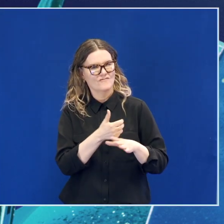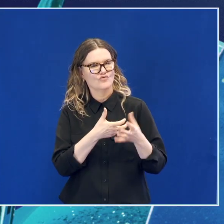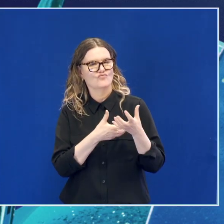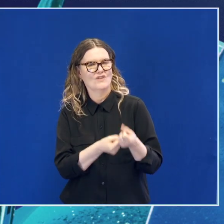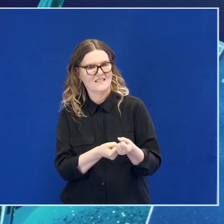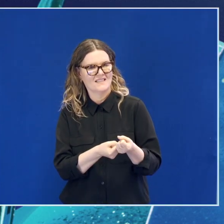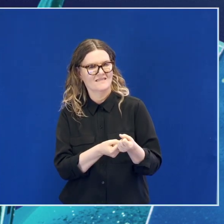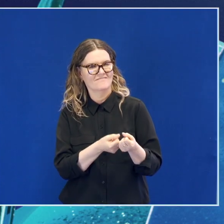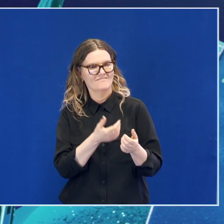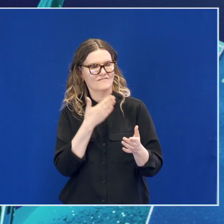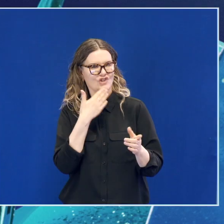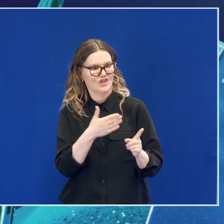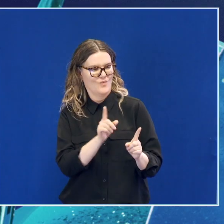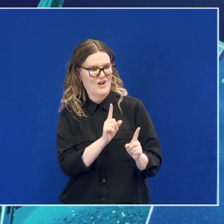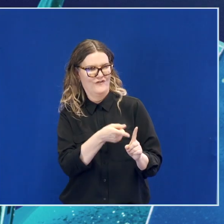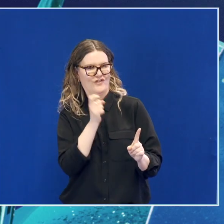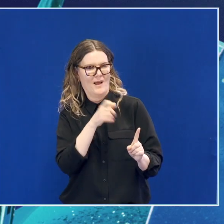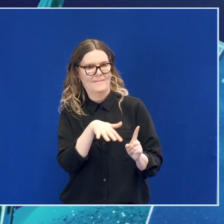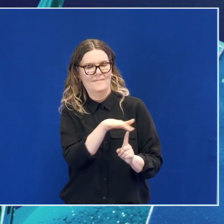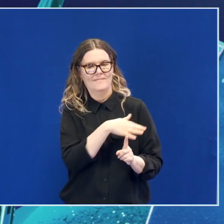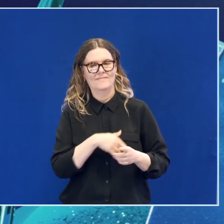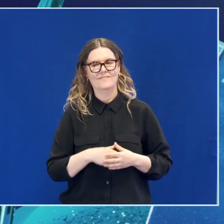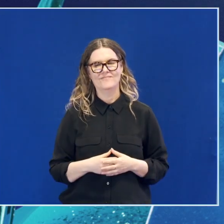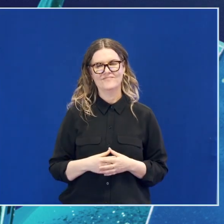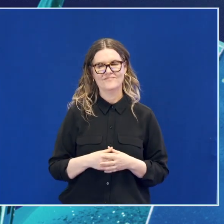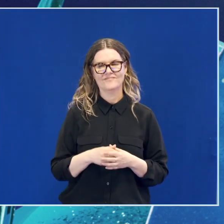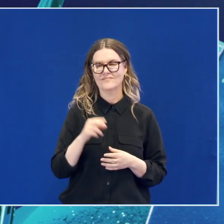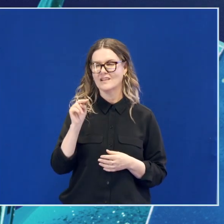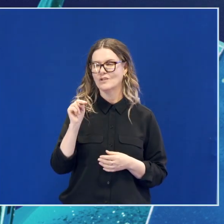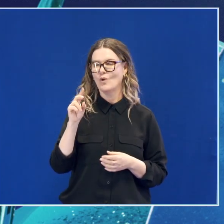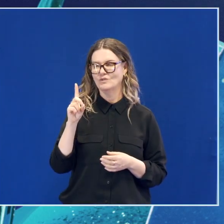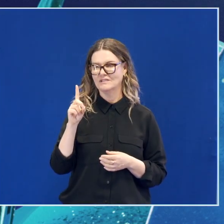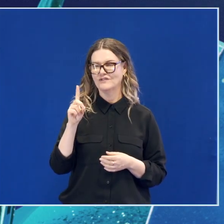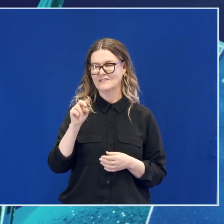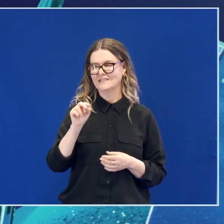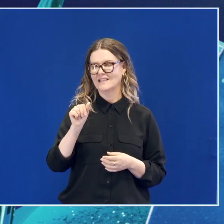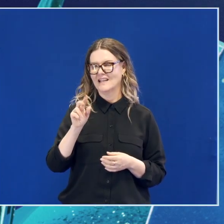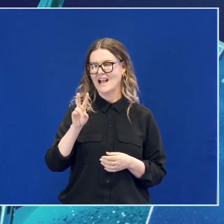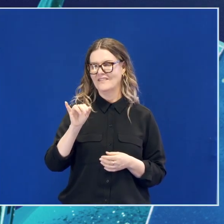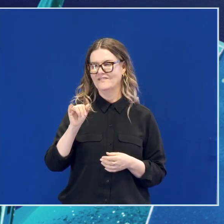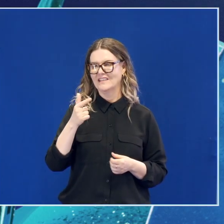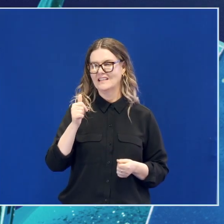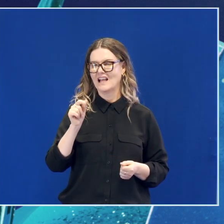Another great thing about Neurodiversity Navigator is if I'm an employee who hasn't disclosed, and I'm trying